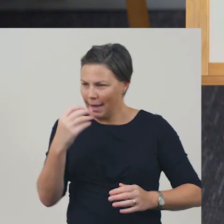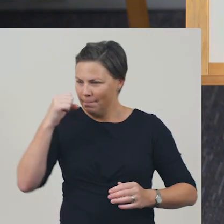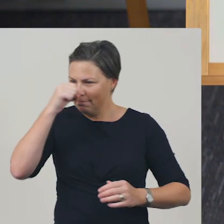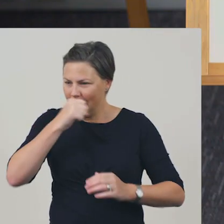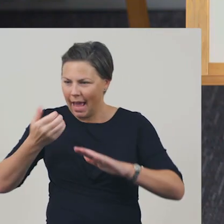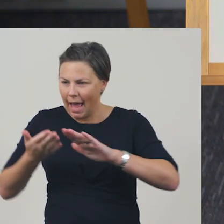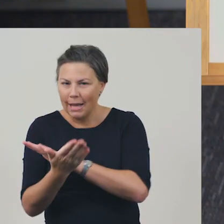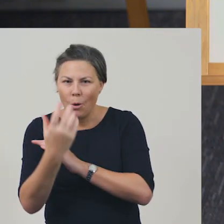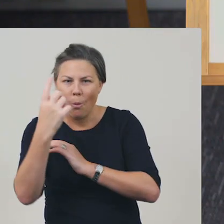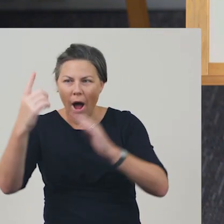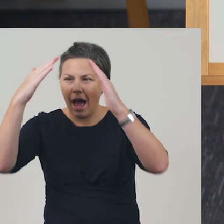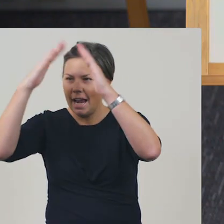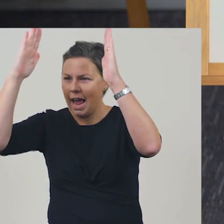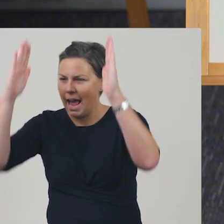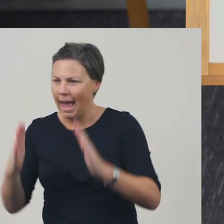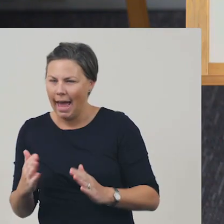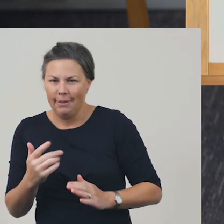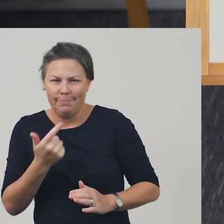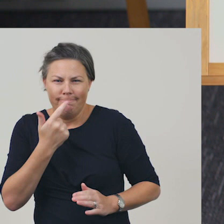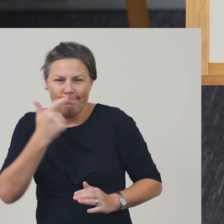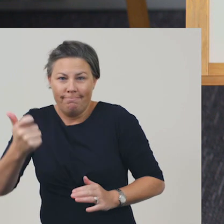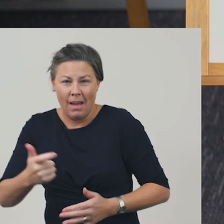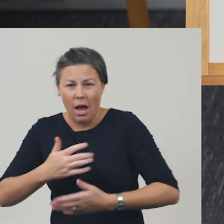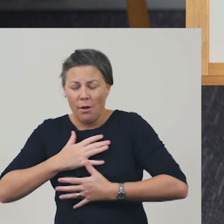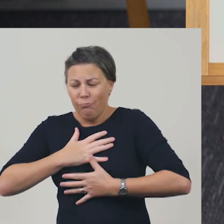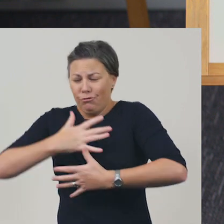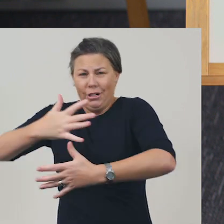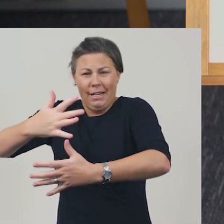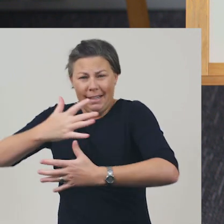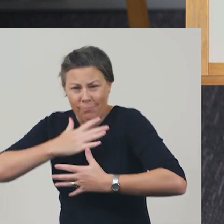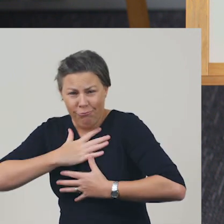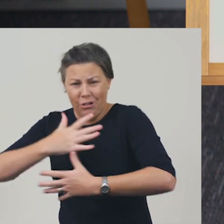He huffed and he puffed, and he blew and he blew as hard as he could,